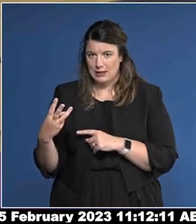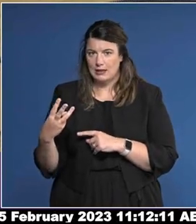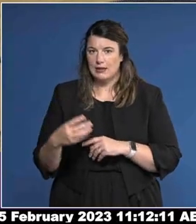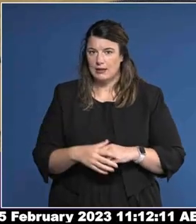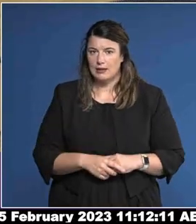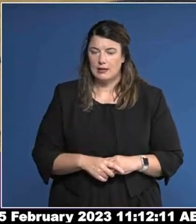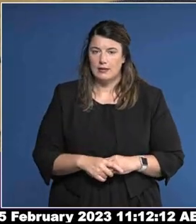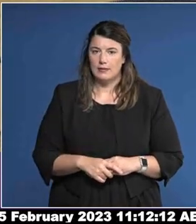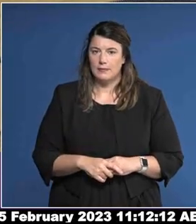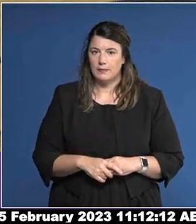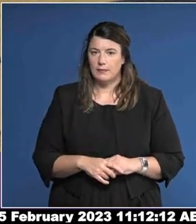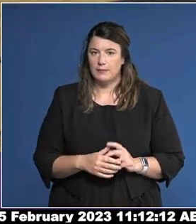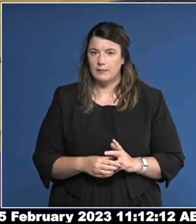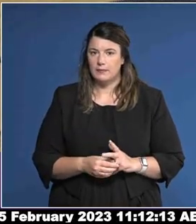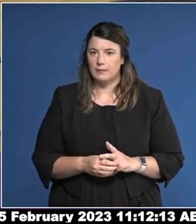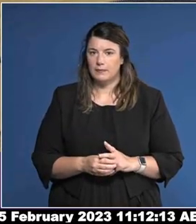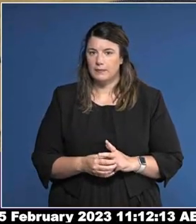And I will have to turn up the - That's all right. In due course.